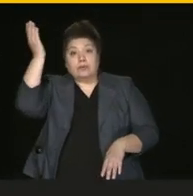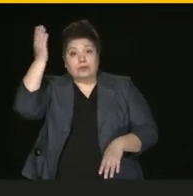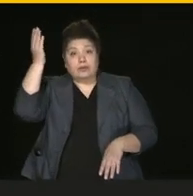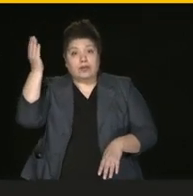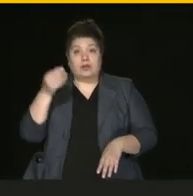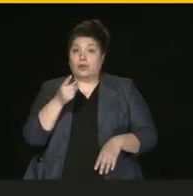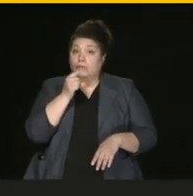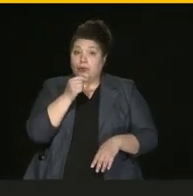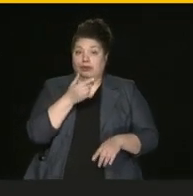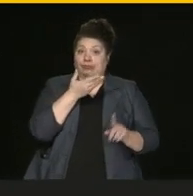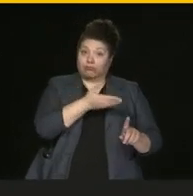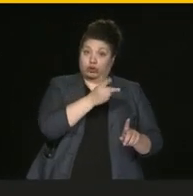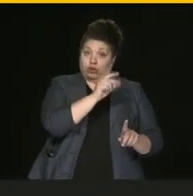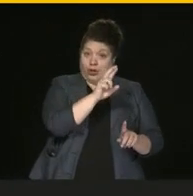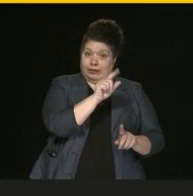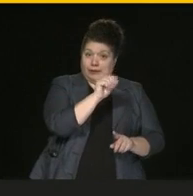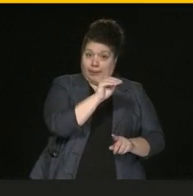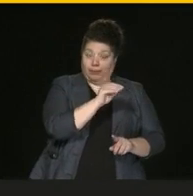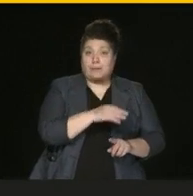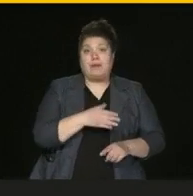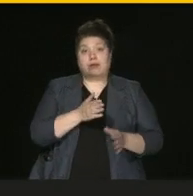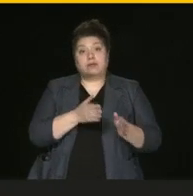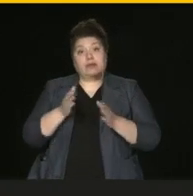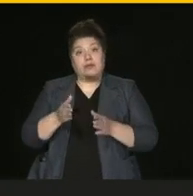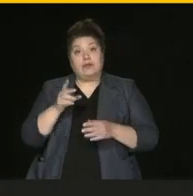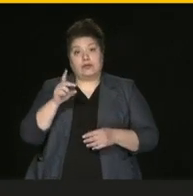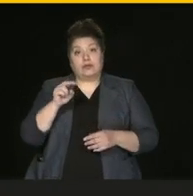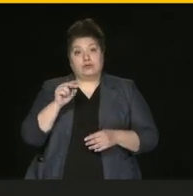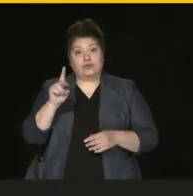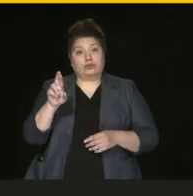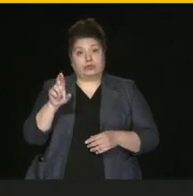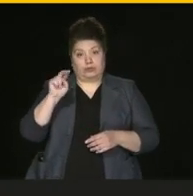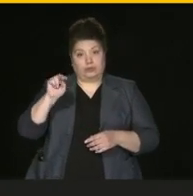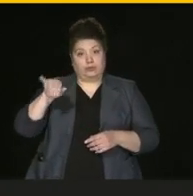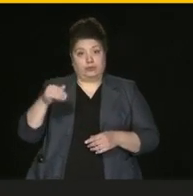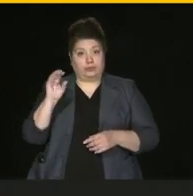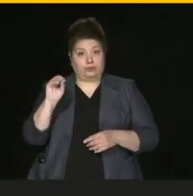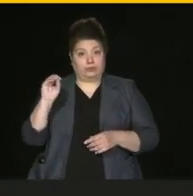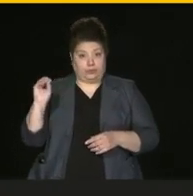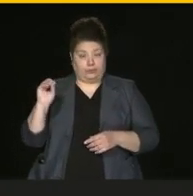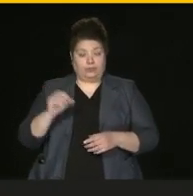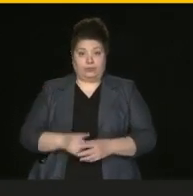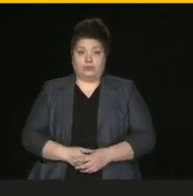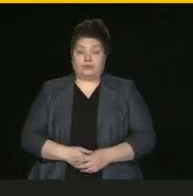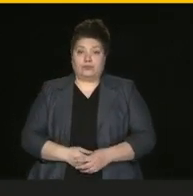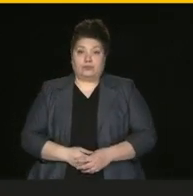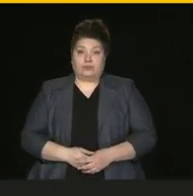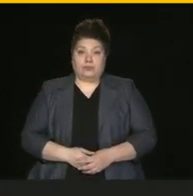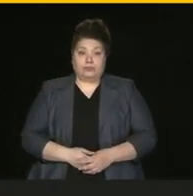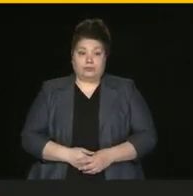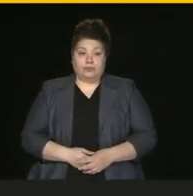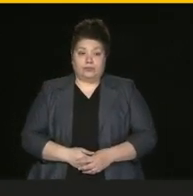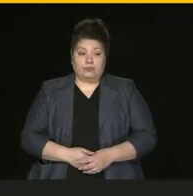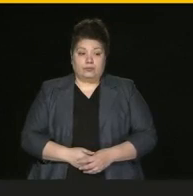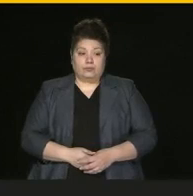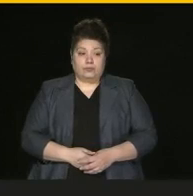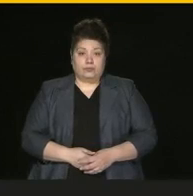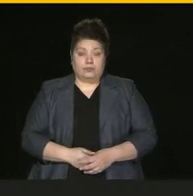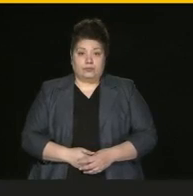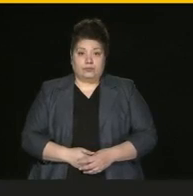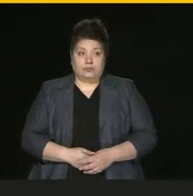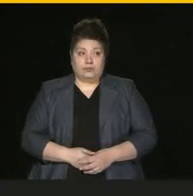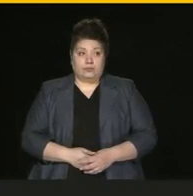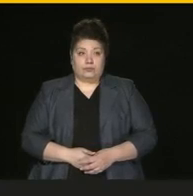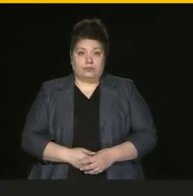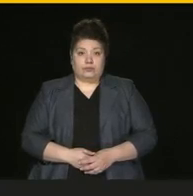THE SESSION WILL BE PROVIDED